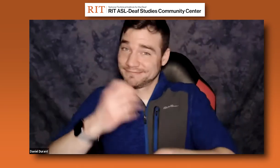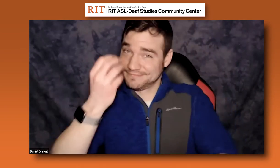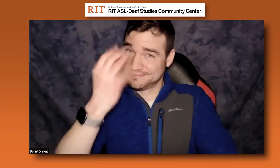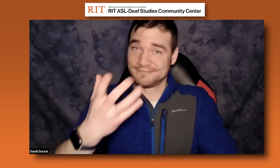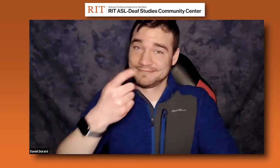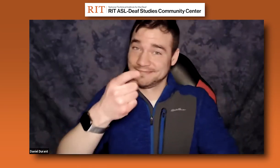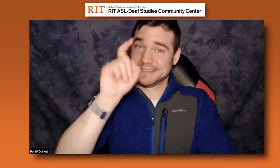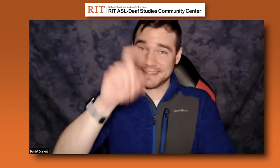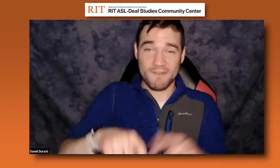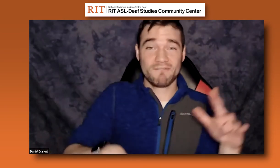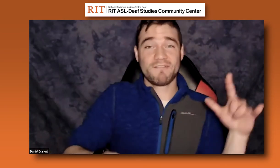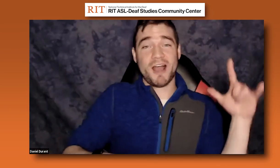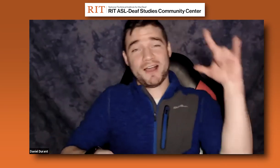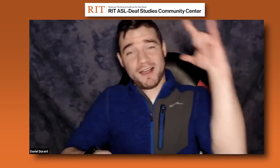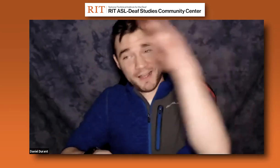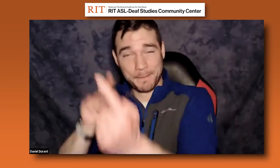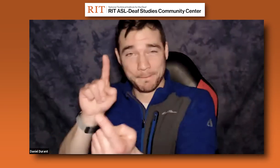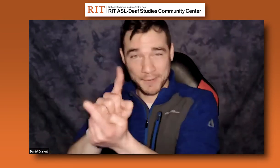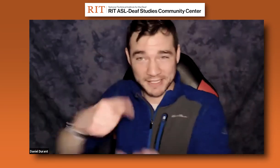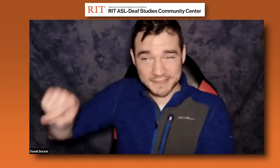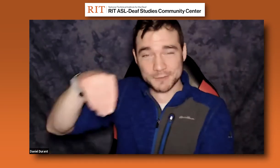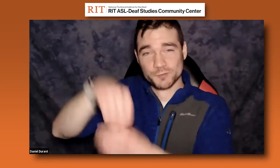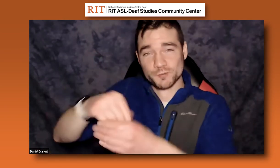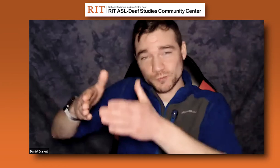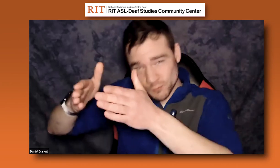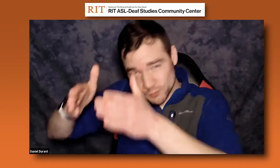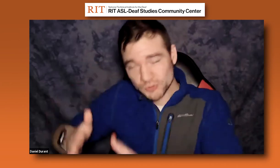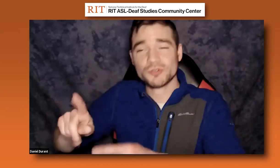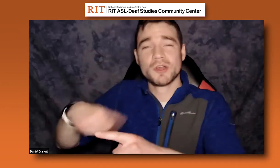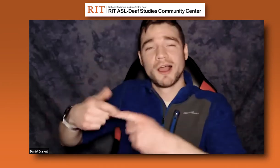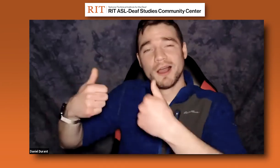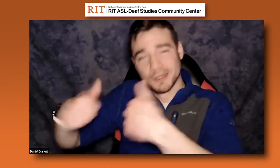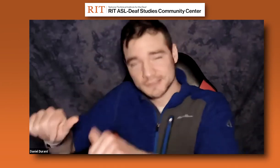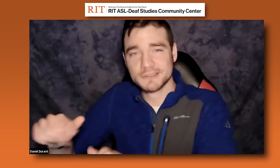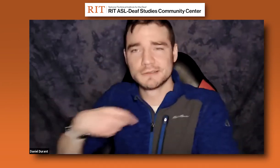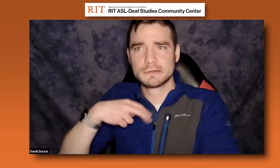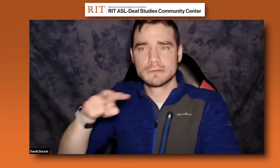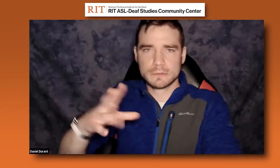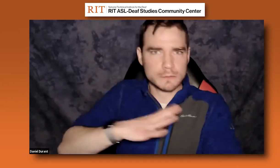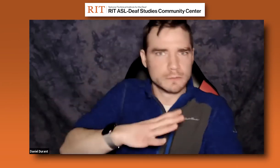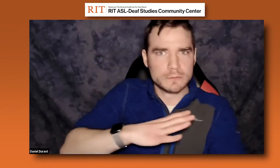And now they warned me, "You have to fly out to L.A. and meet them in person to audition."